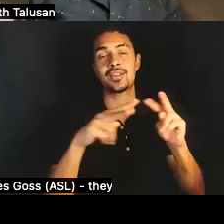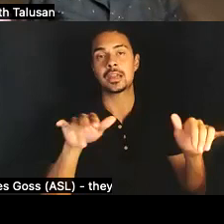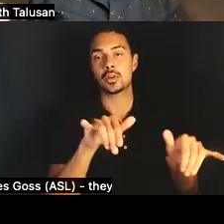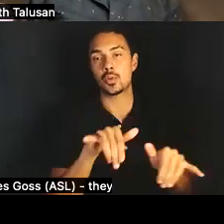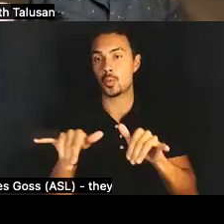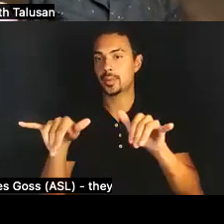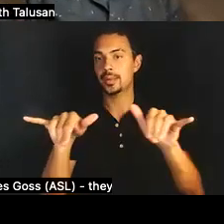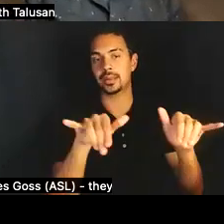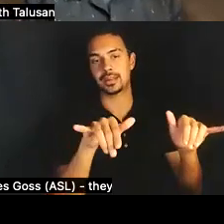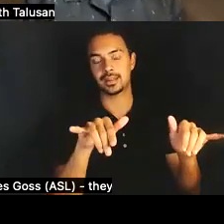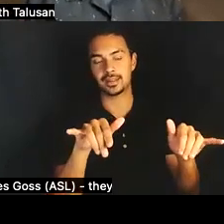It is a very common